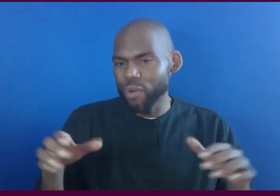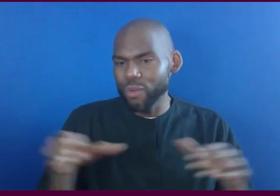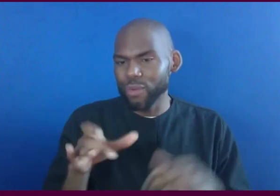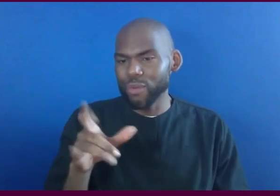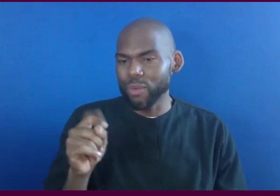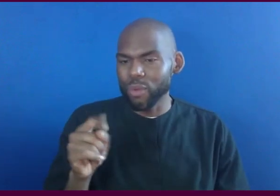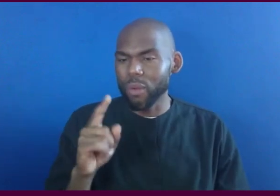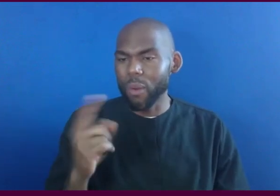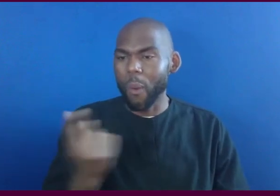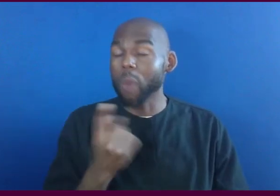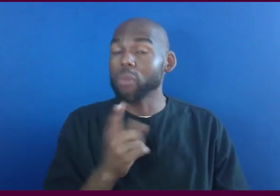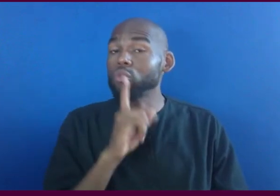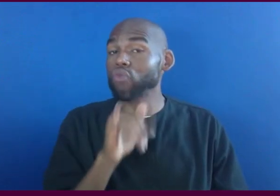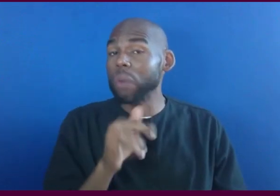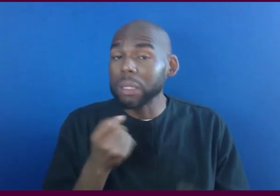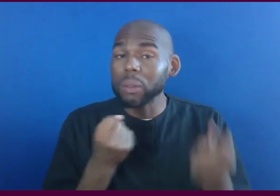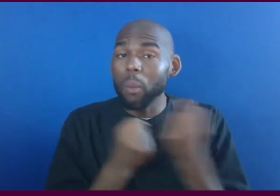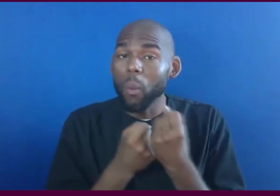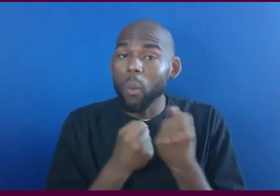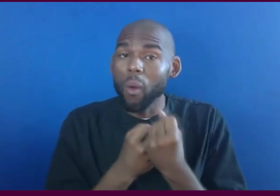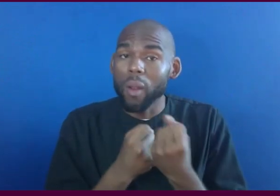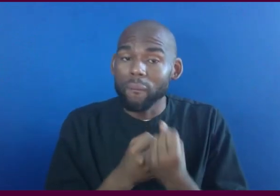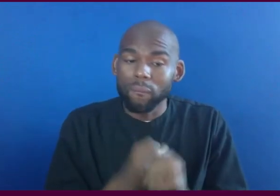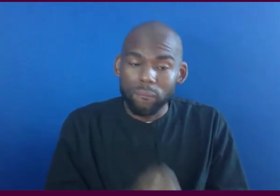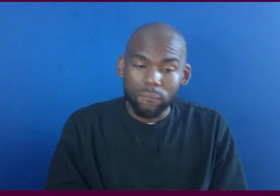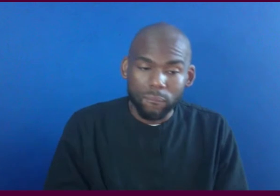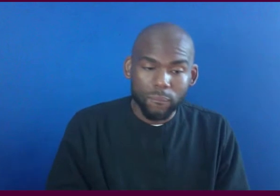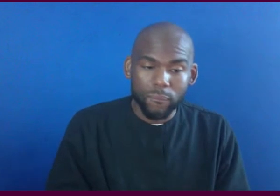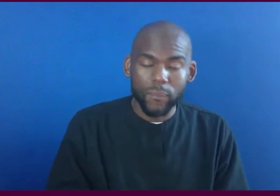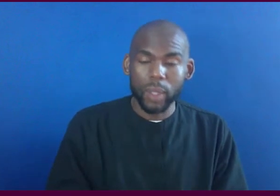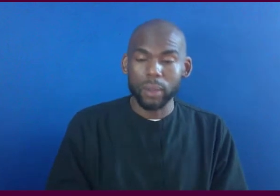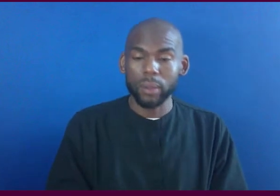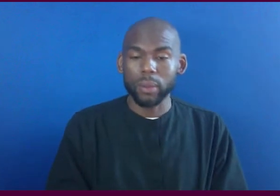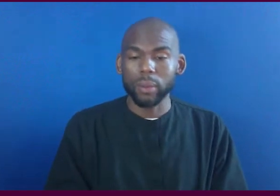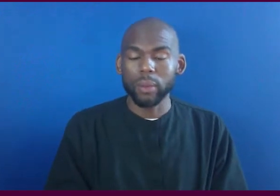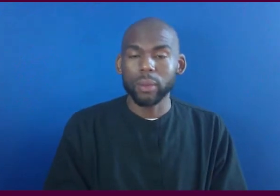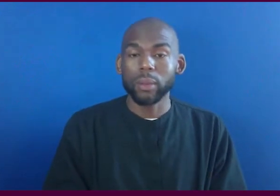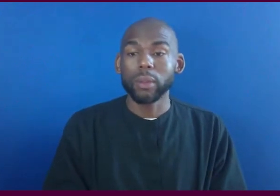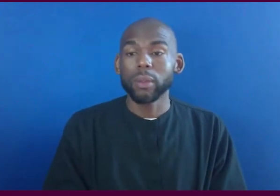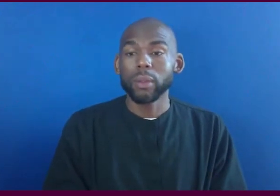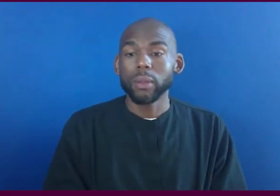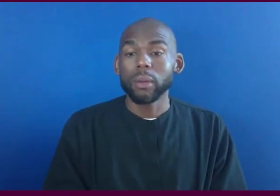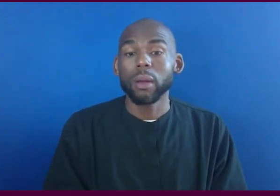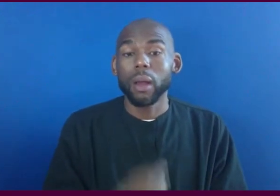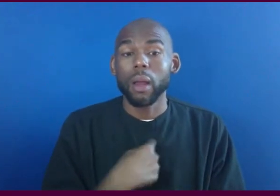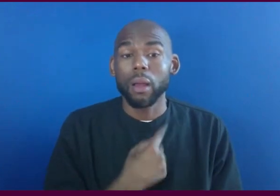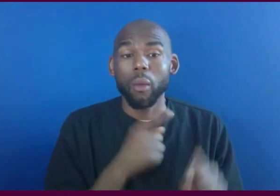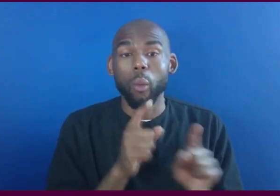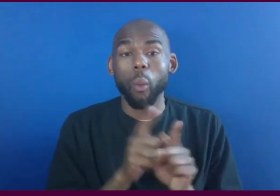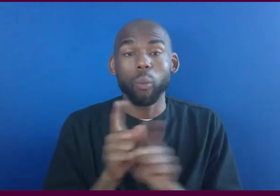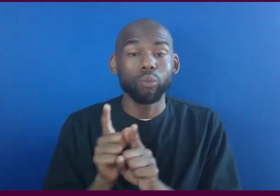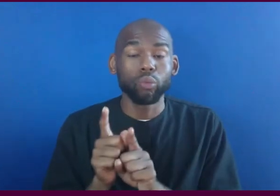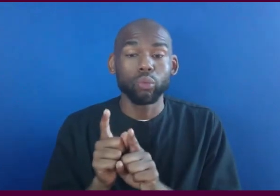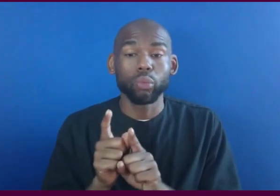They're always like...Brothers were like, you can do anything that you want to do, just